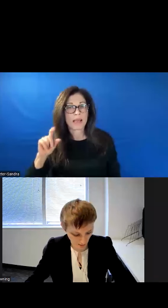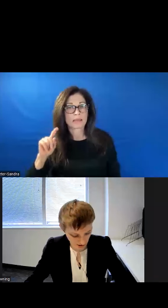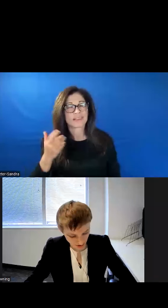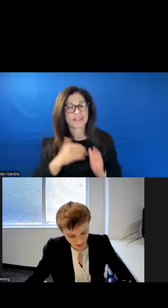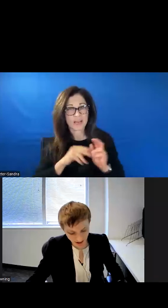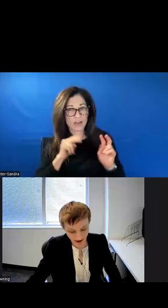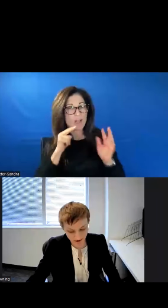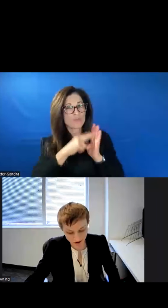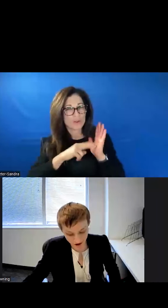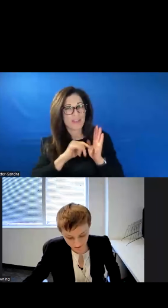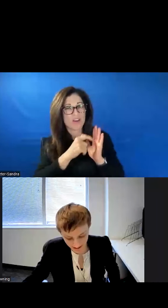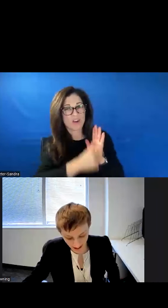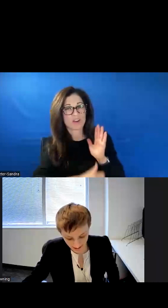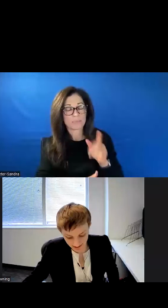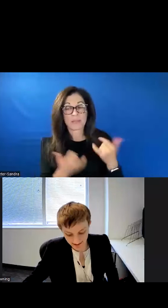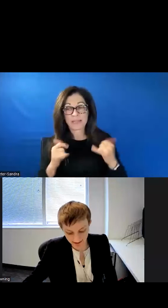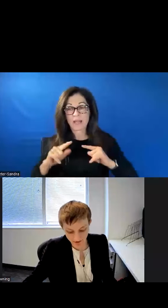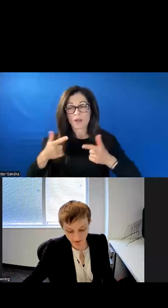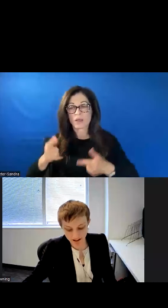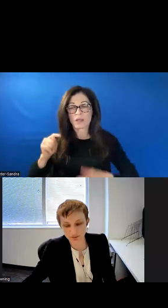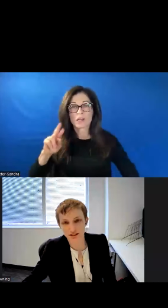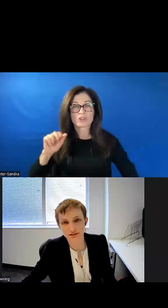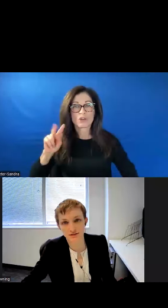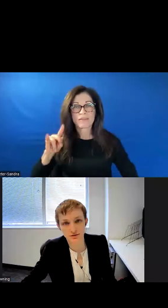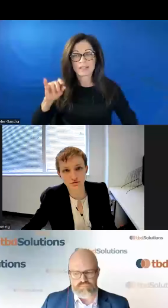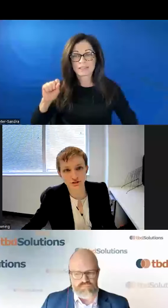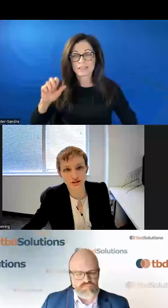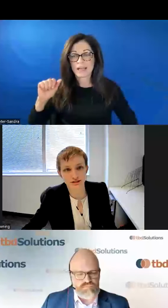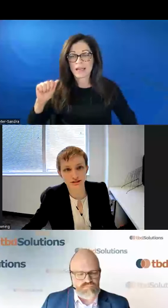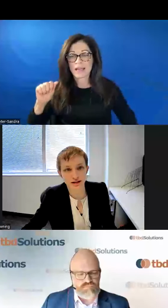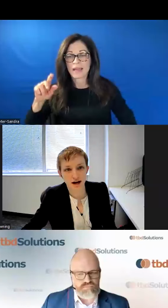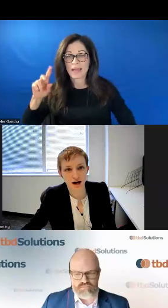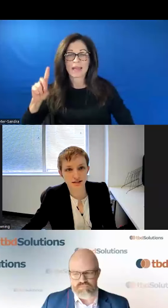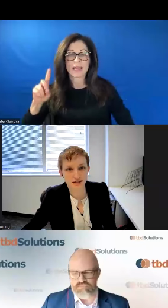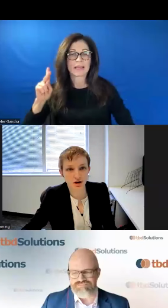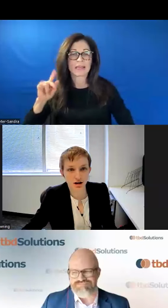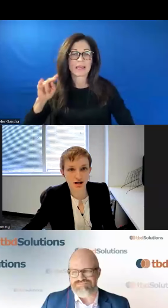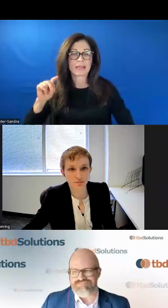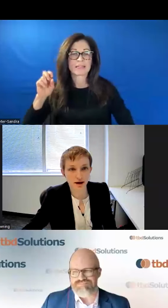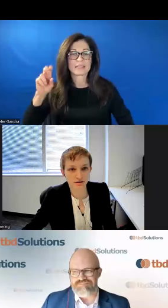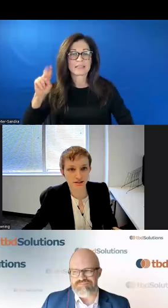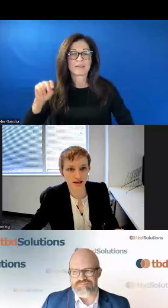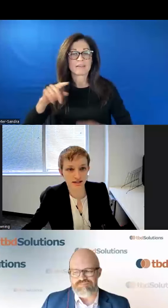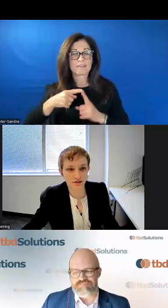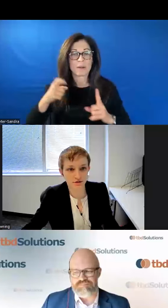I WANT TO TURN NOW TO TRAVIS FROM TPD SOLUTIONS TO TALK ABOUT A